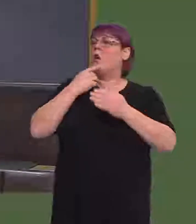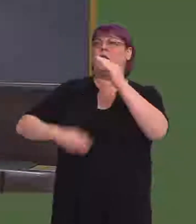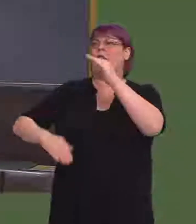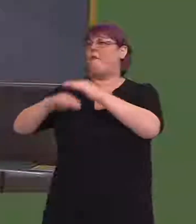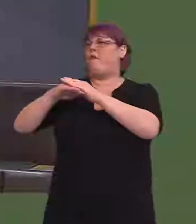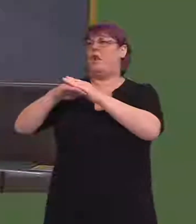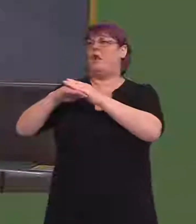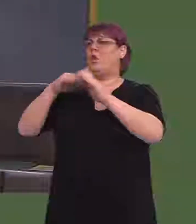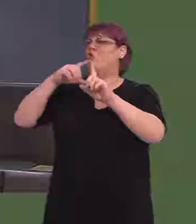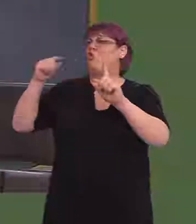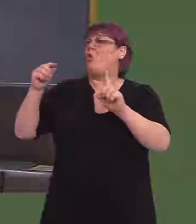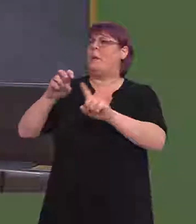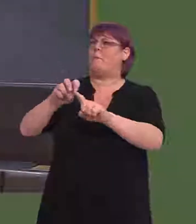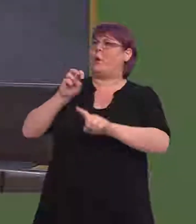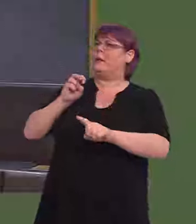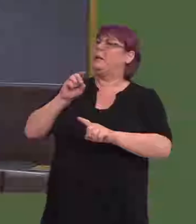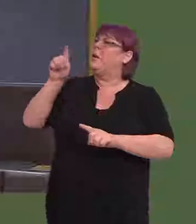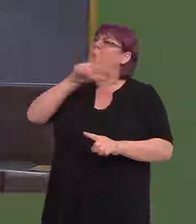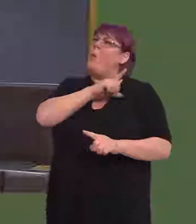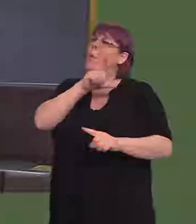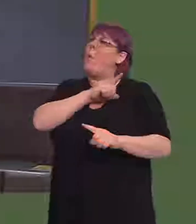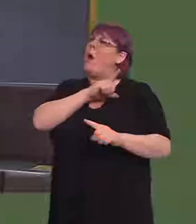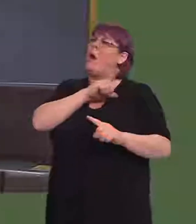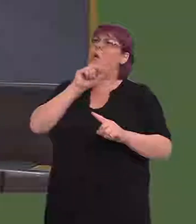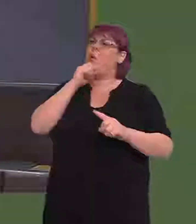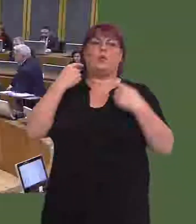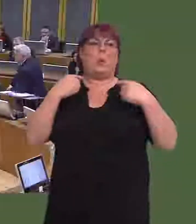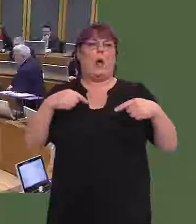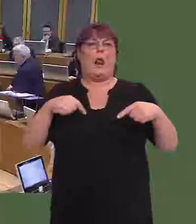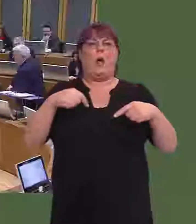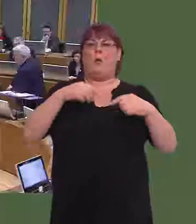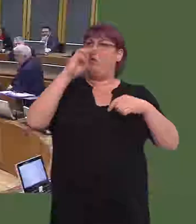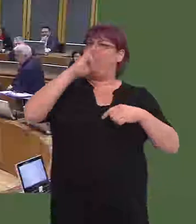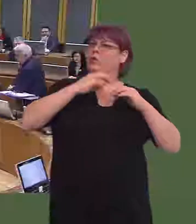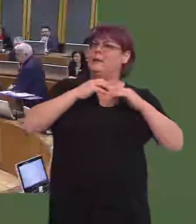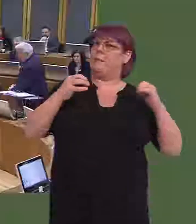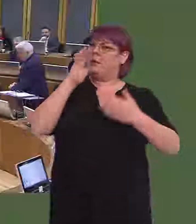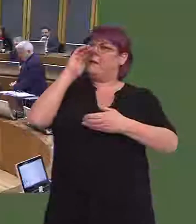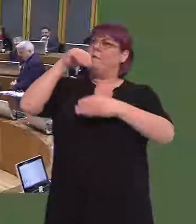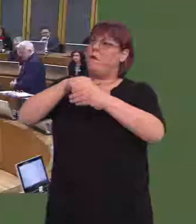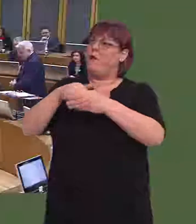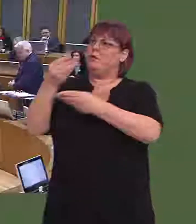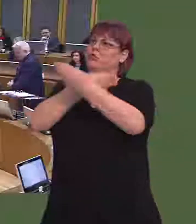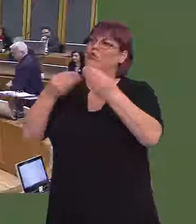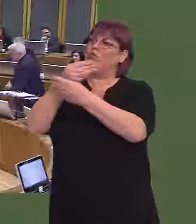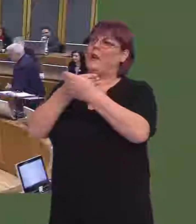Why are you against giving this Assembly a say on trade deals? Carwyn Jones AM: Well, this is a reserved matter for the UK Government, but I do take